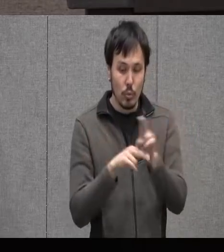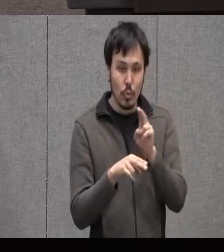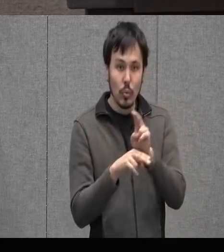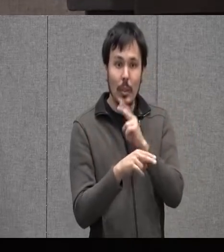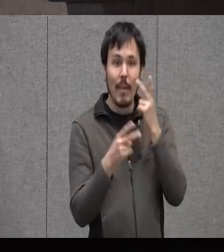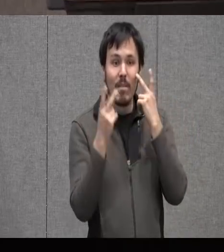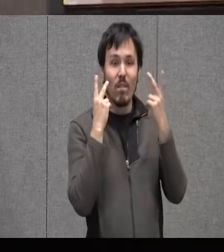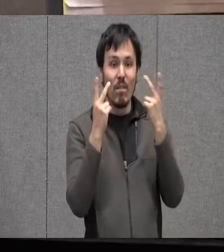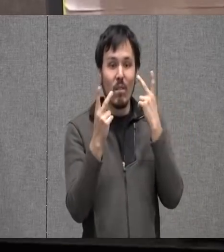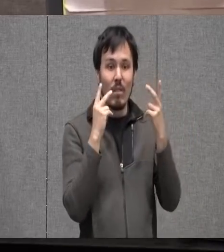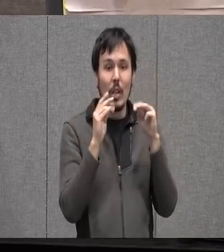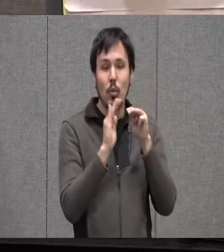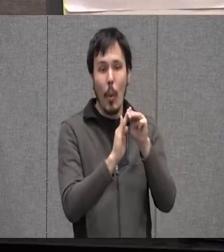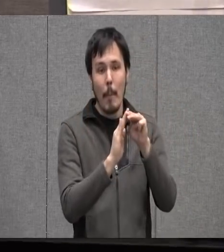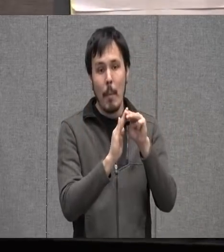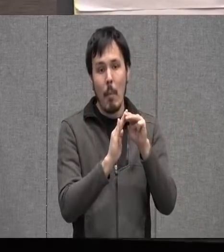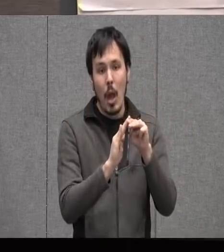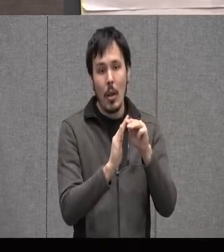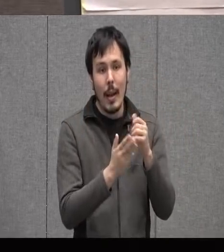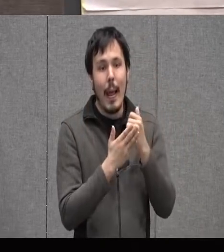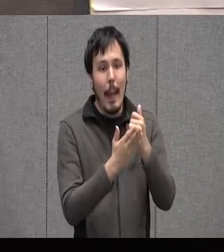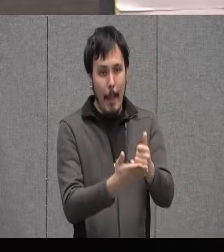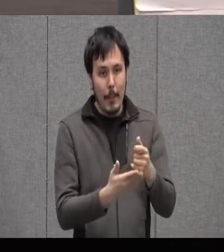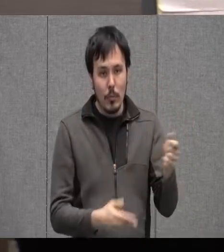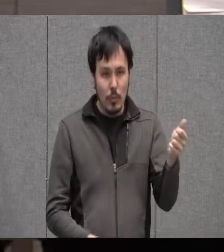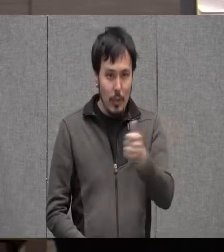to help us think about this.